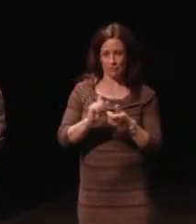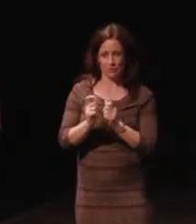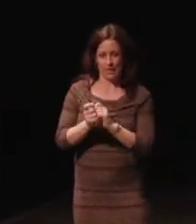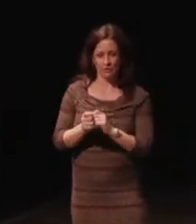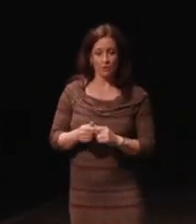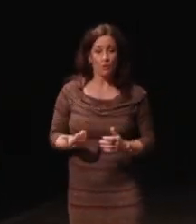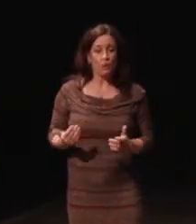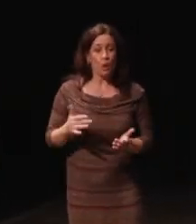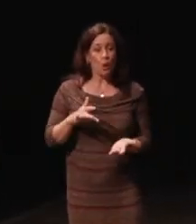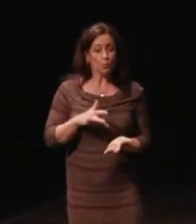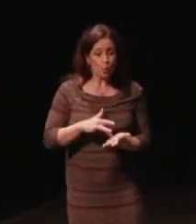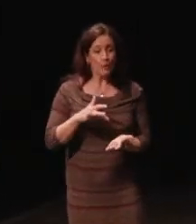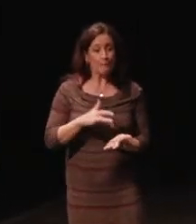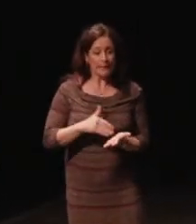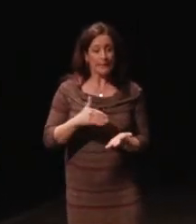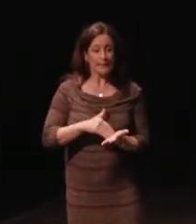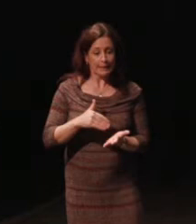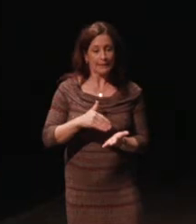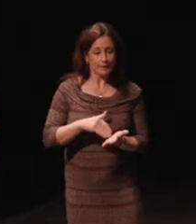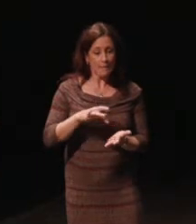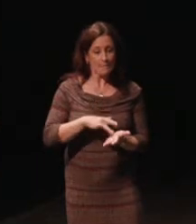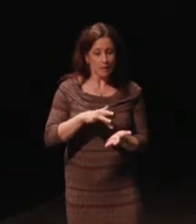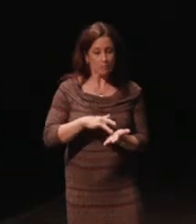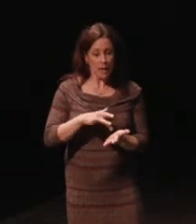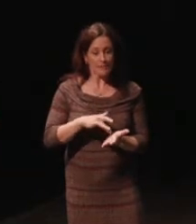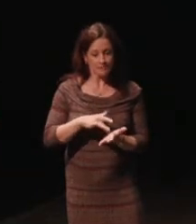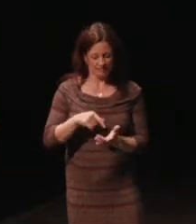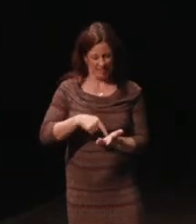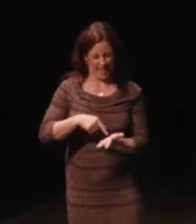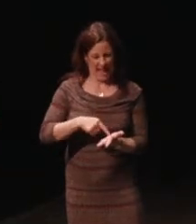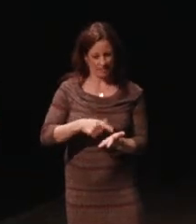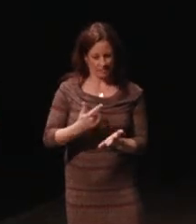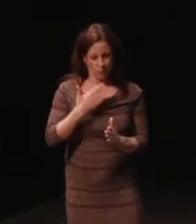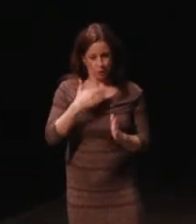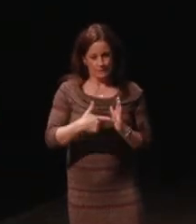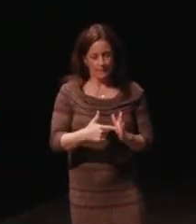"Repeated" button presses is a good example of something that was blocking